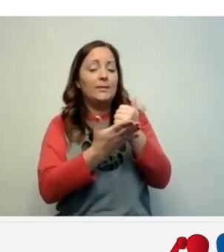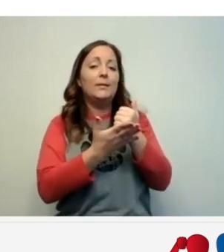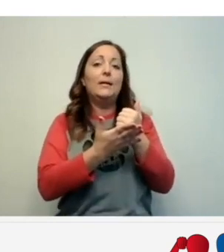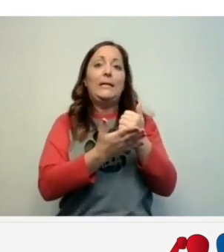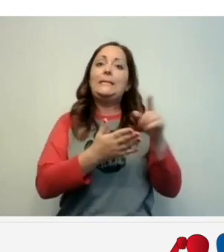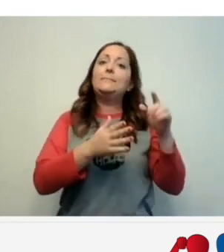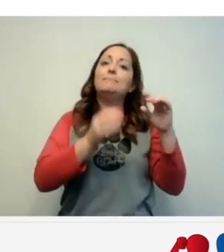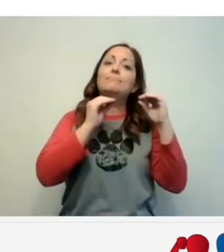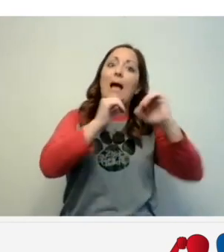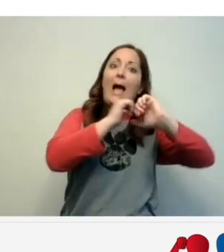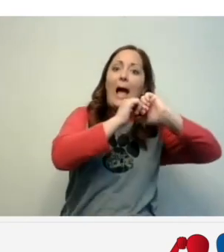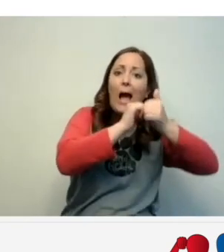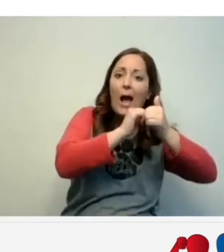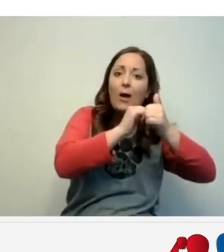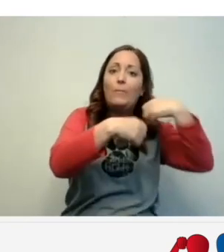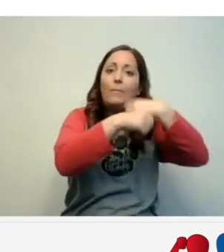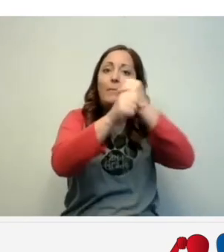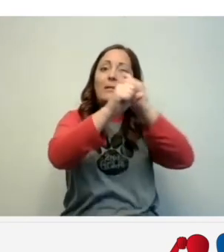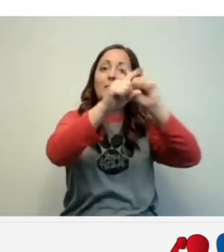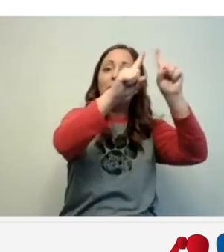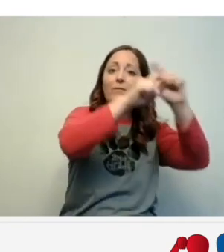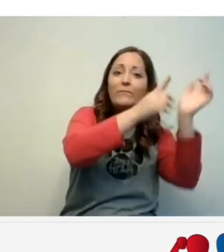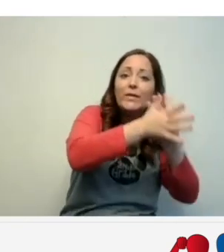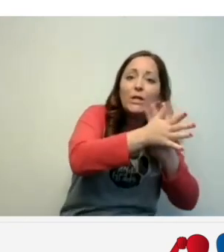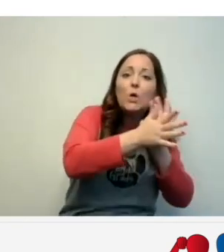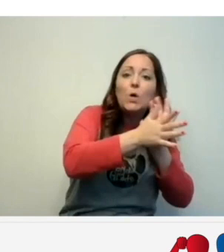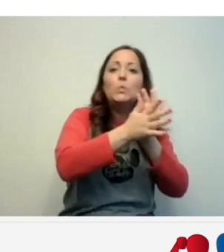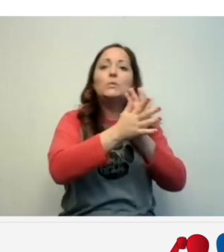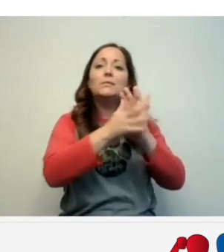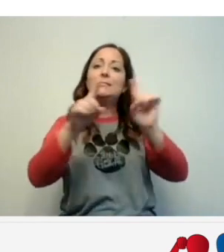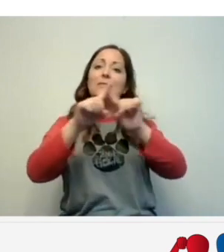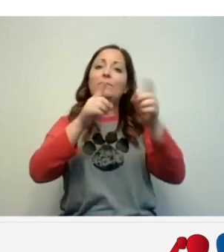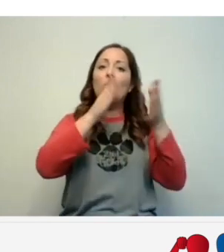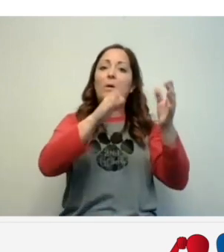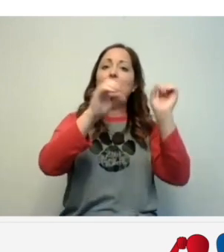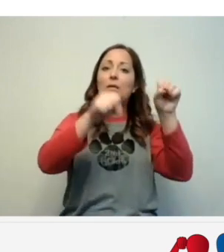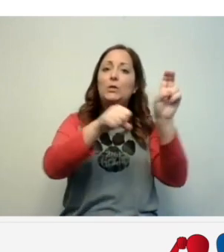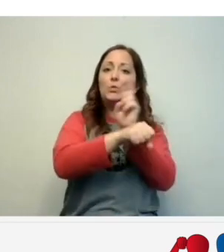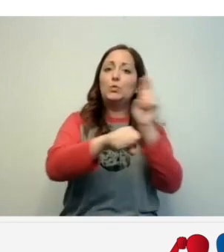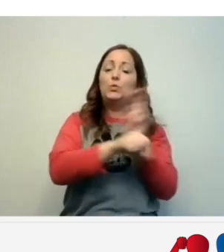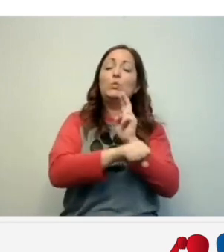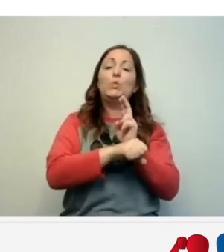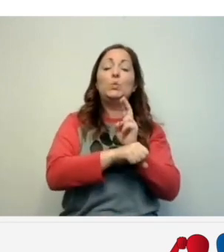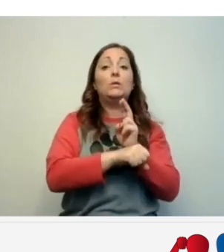We felt like this was really helpful.